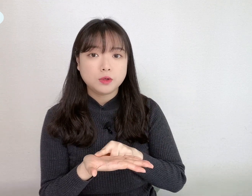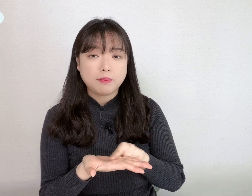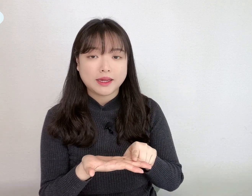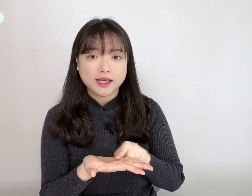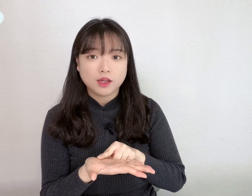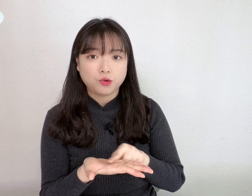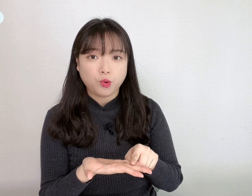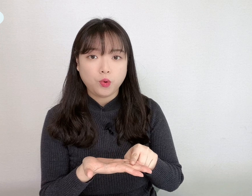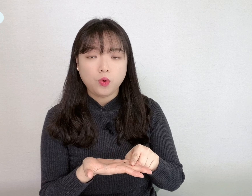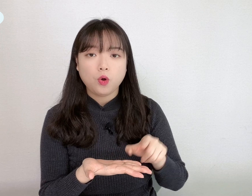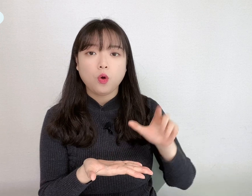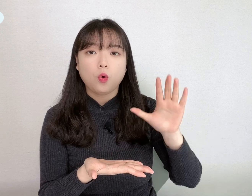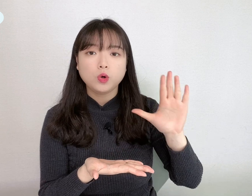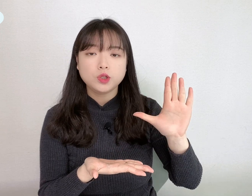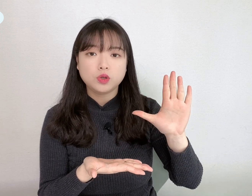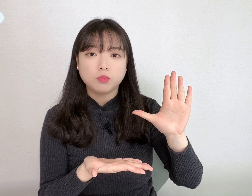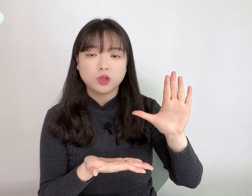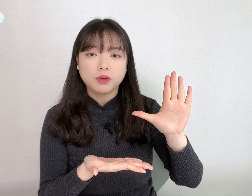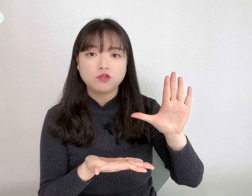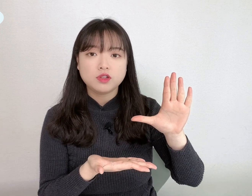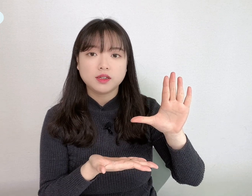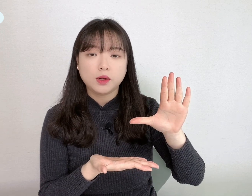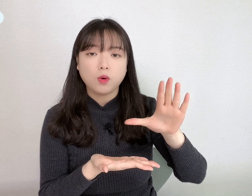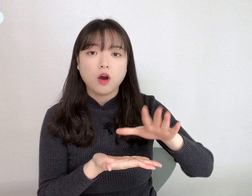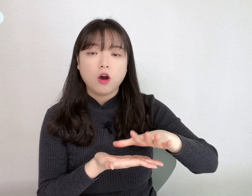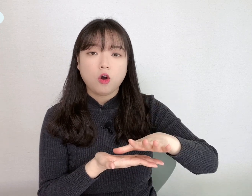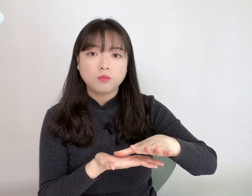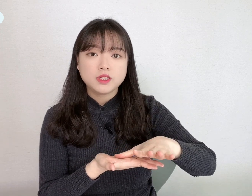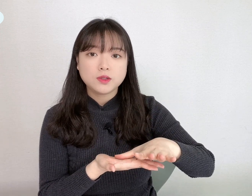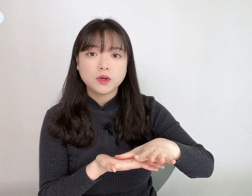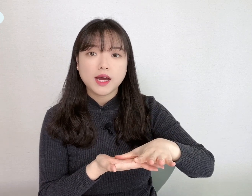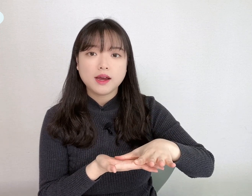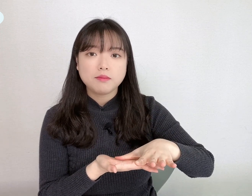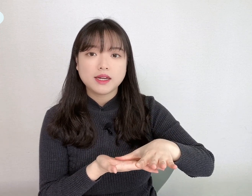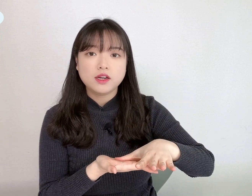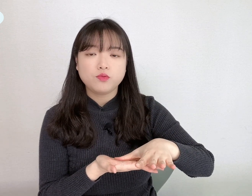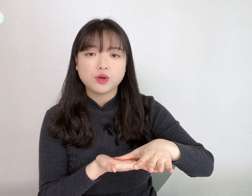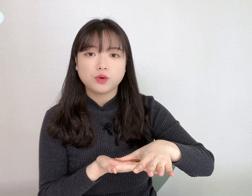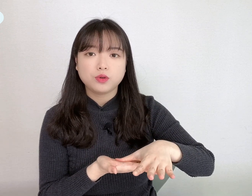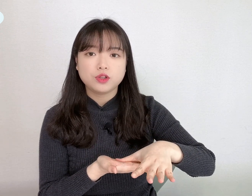all the way out, I lift my thumb